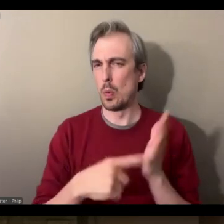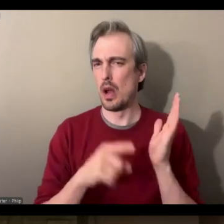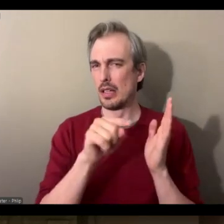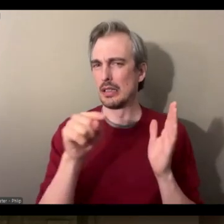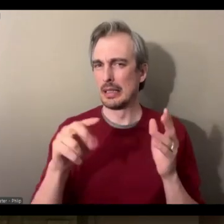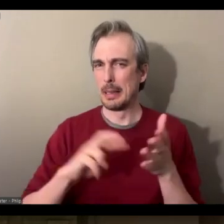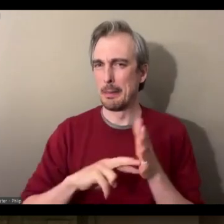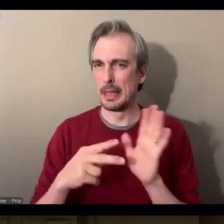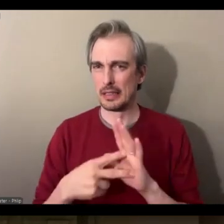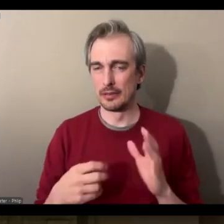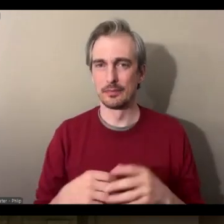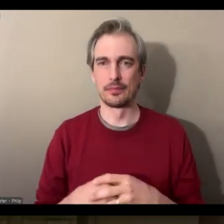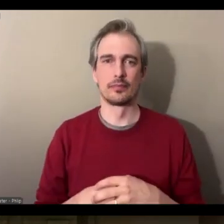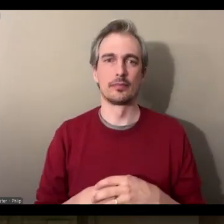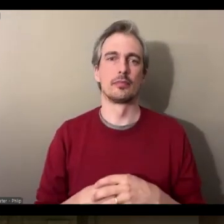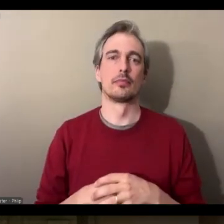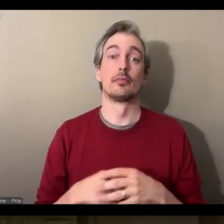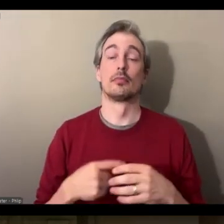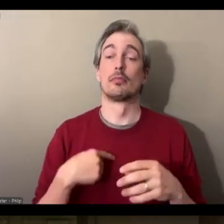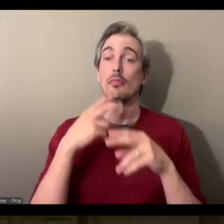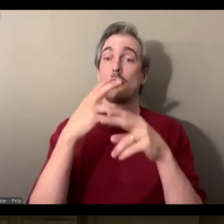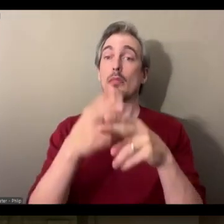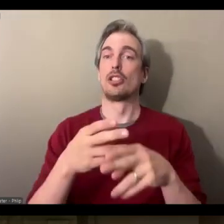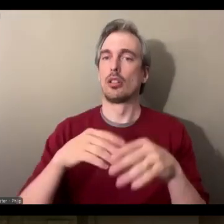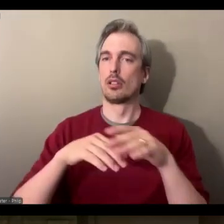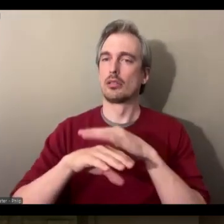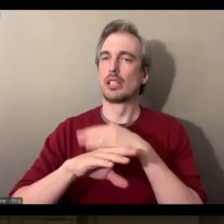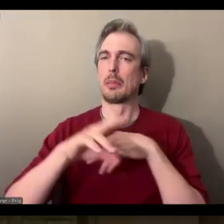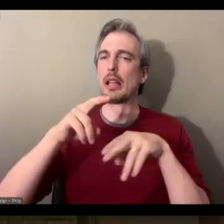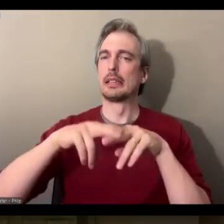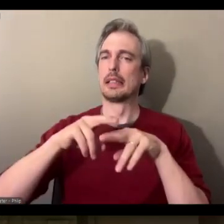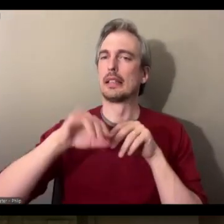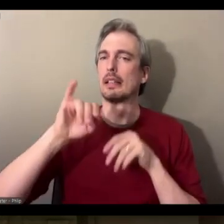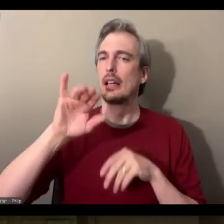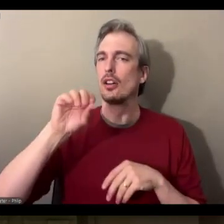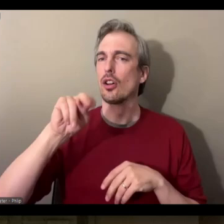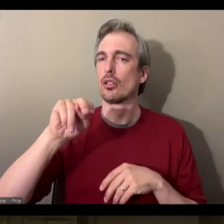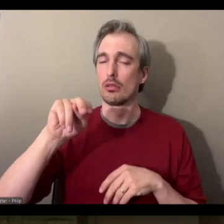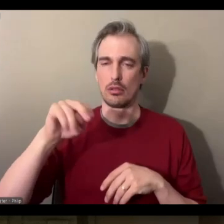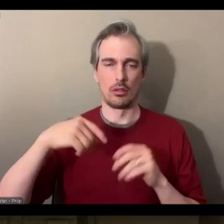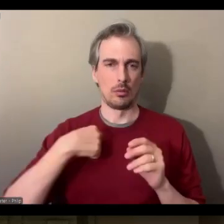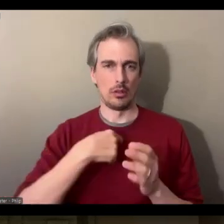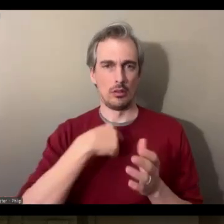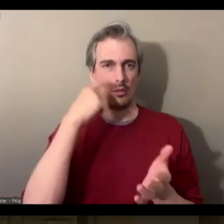seating icon. We found that the accessible seating icons were not announced by the screen reader.